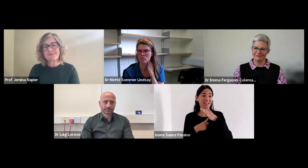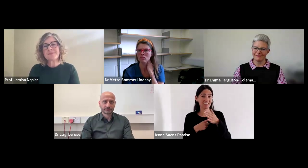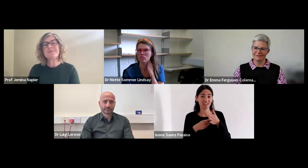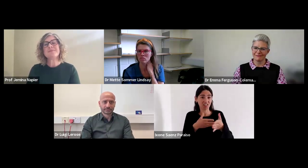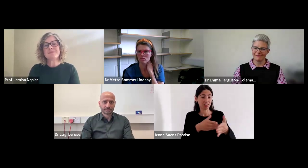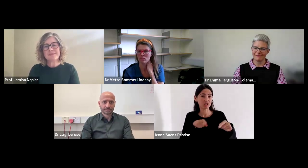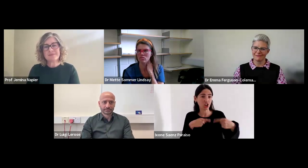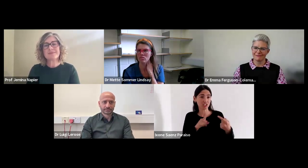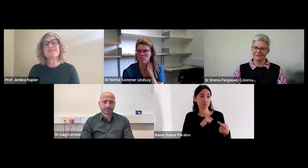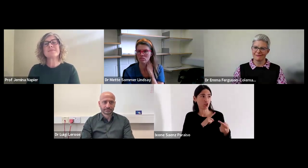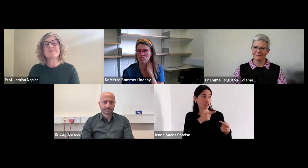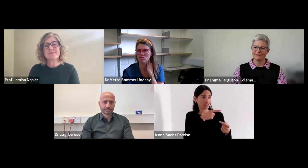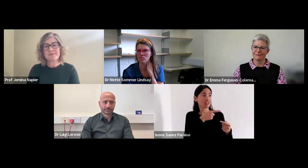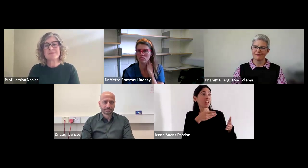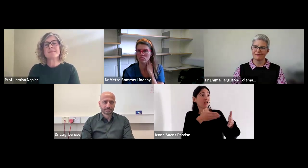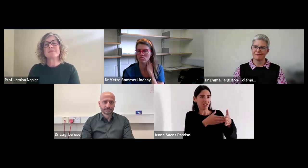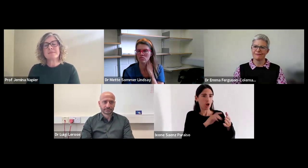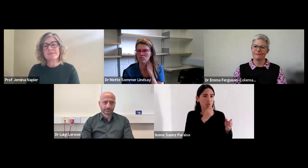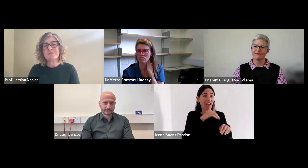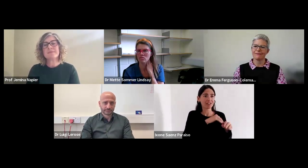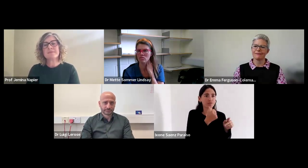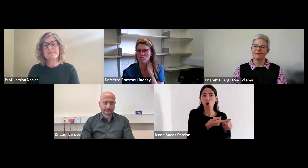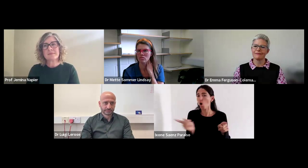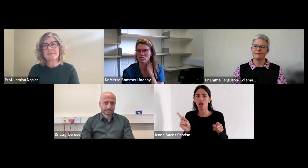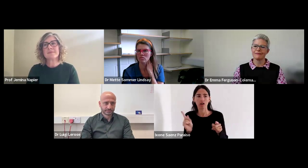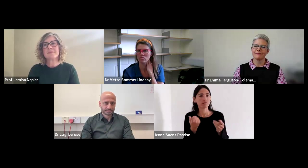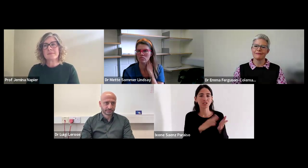lack of funding for sign language interpreters is a main challenge for me,